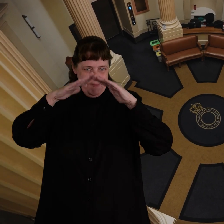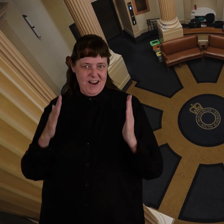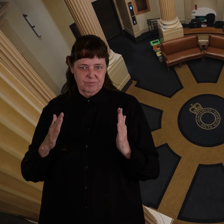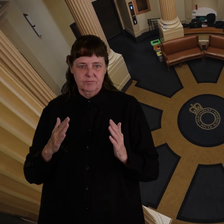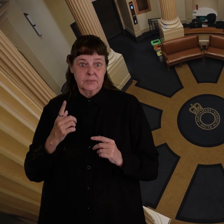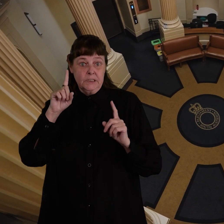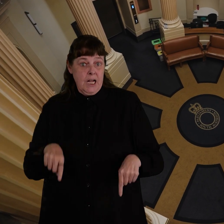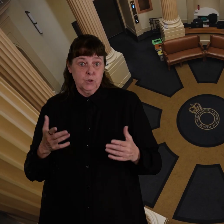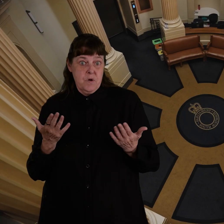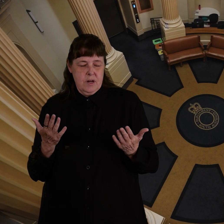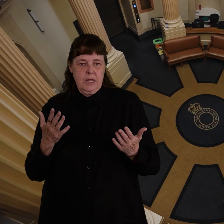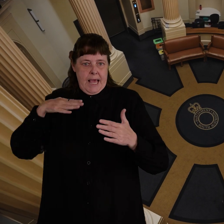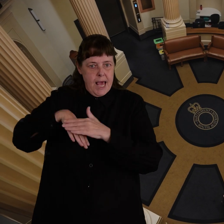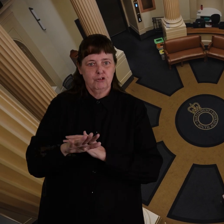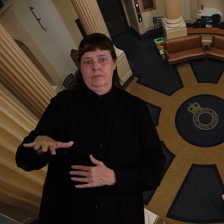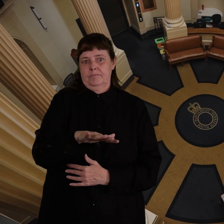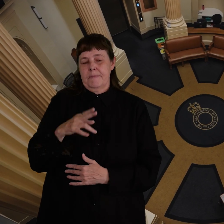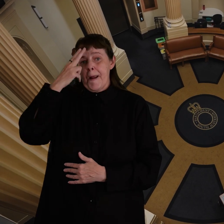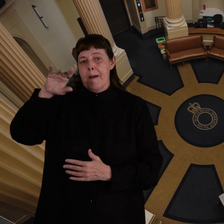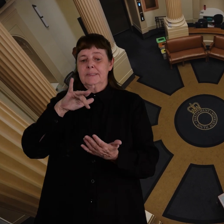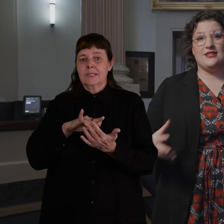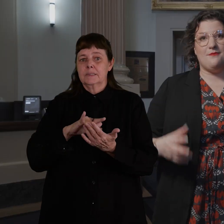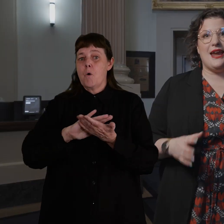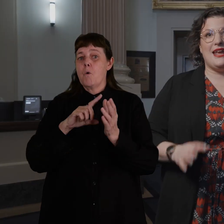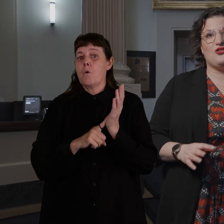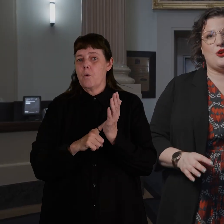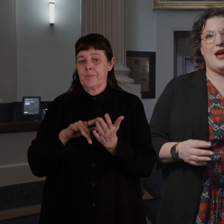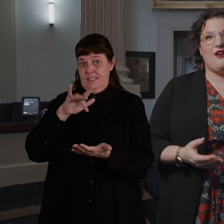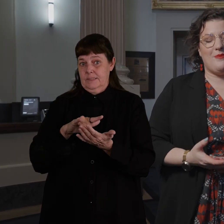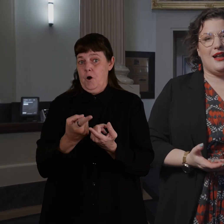Thank you for coming inside. We're now in Centre Hall, which is the main entryway of